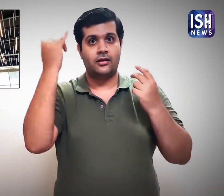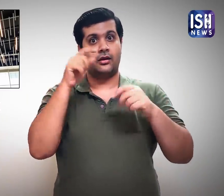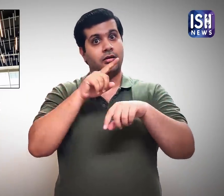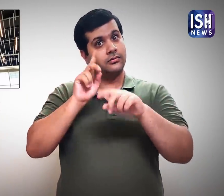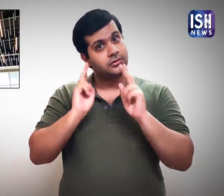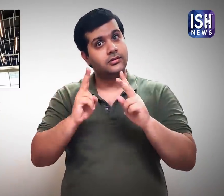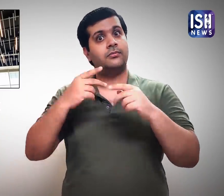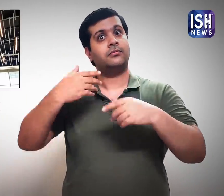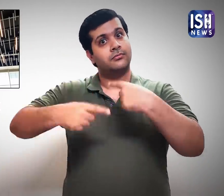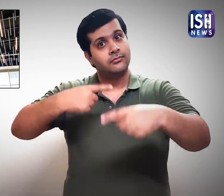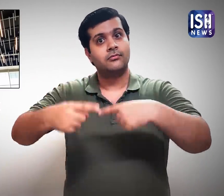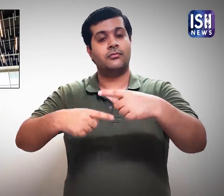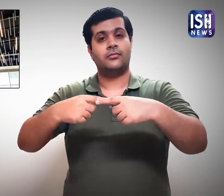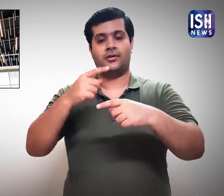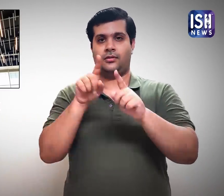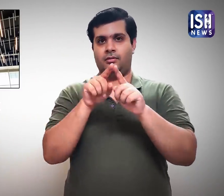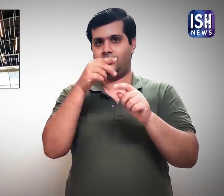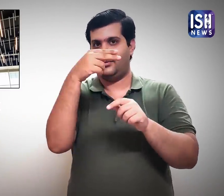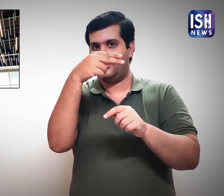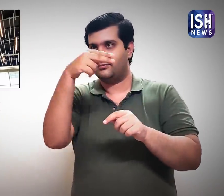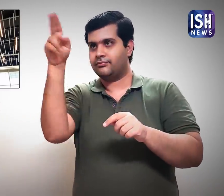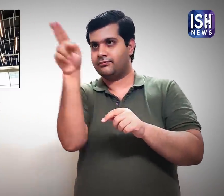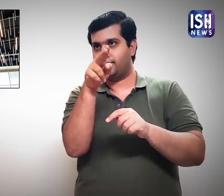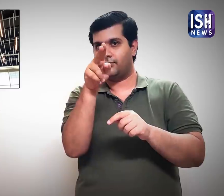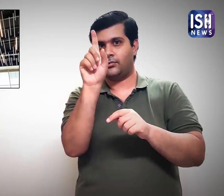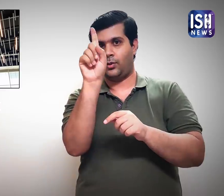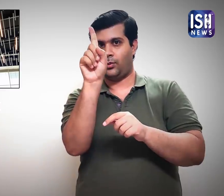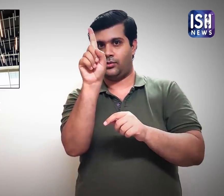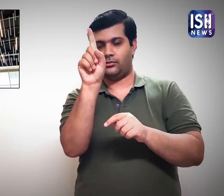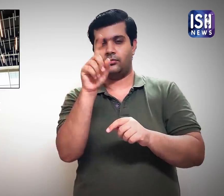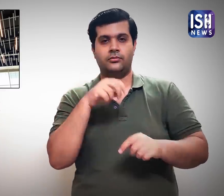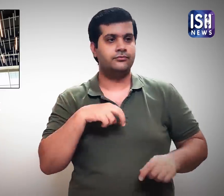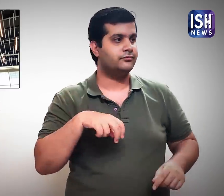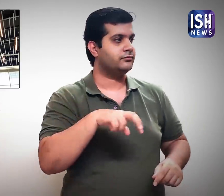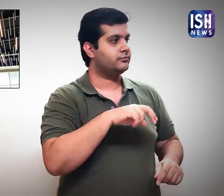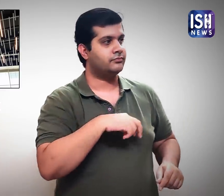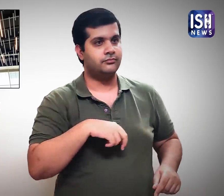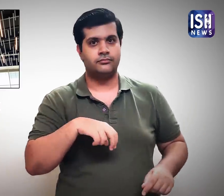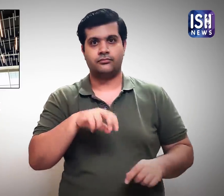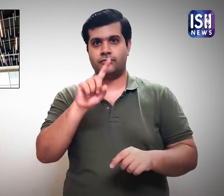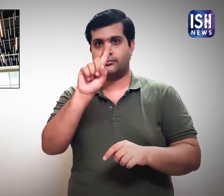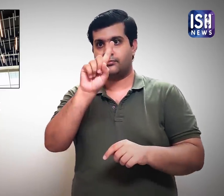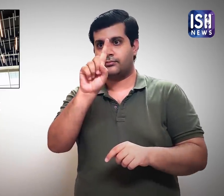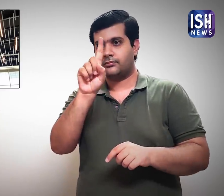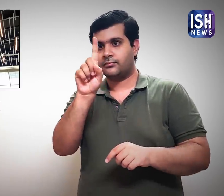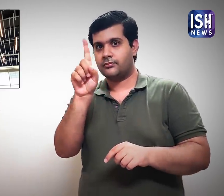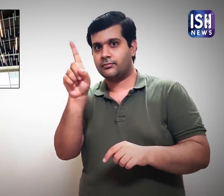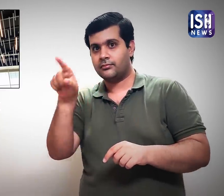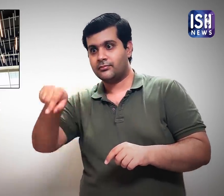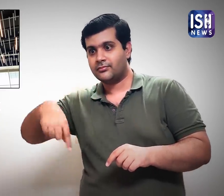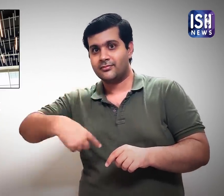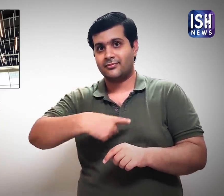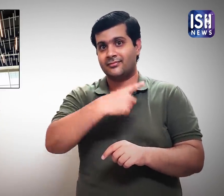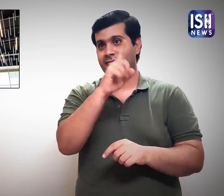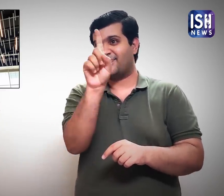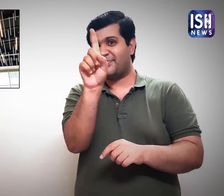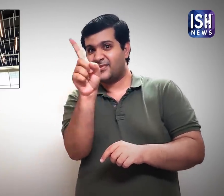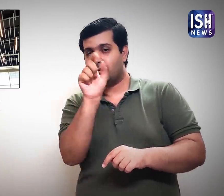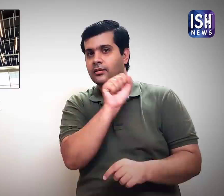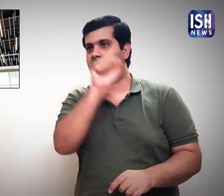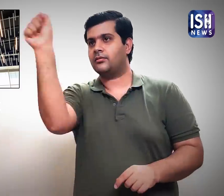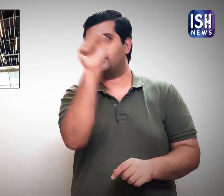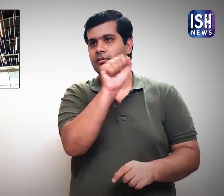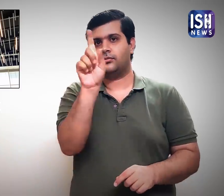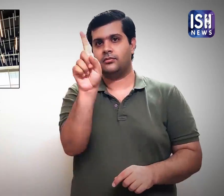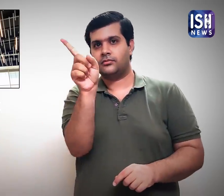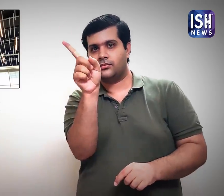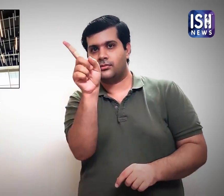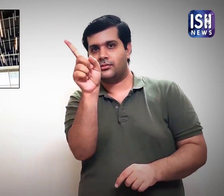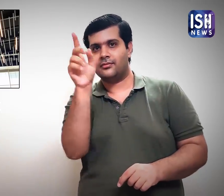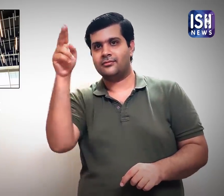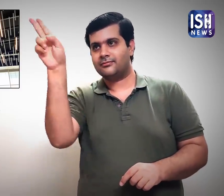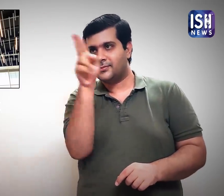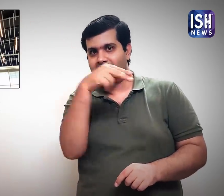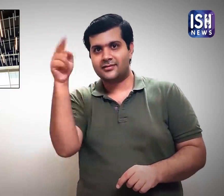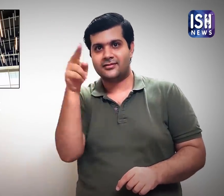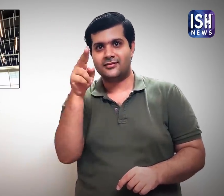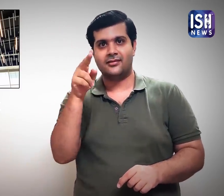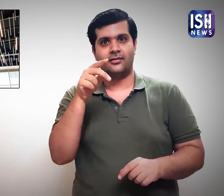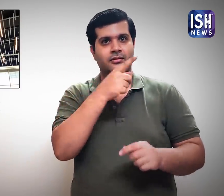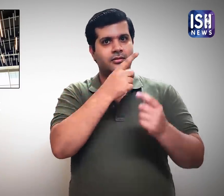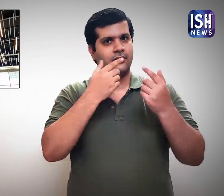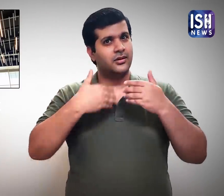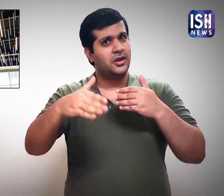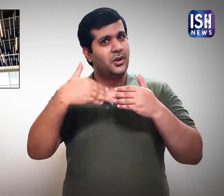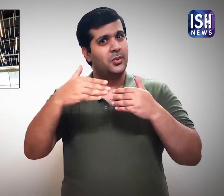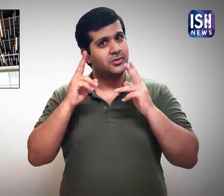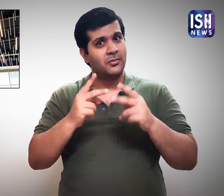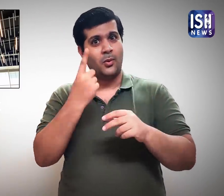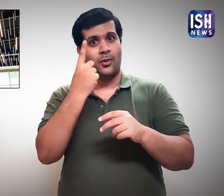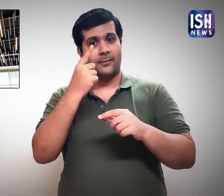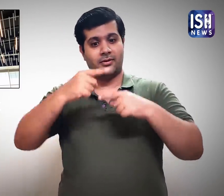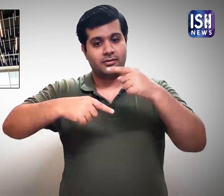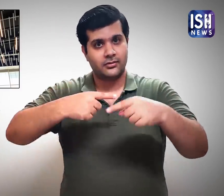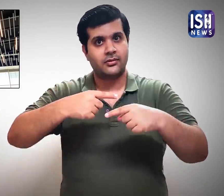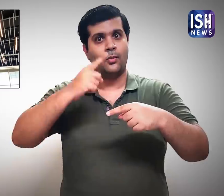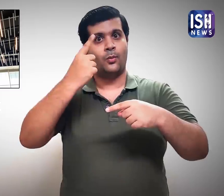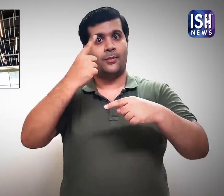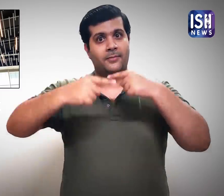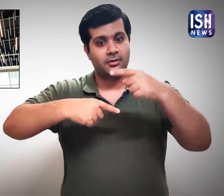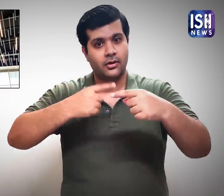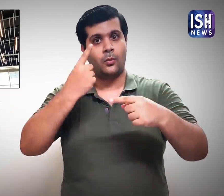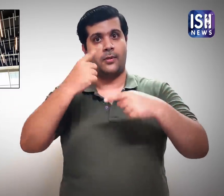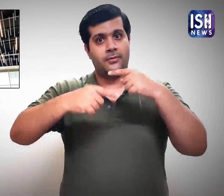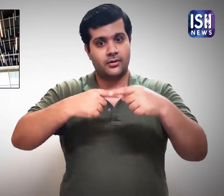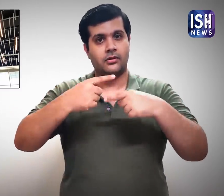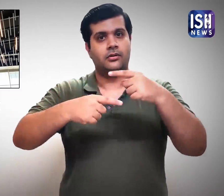After every minute, he keep redrawing the minute hand of the clock.